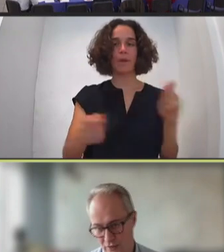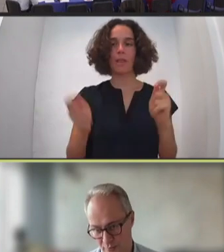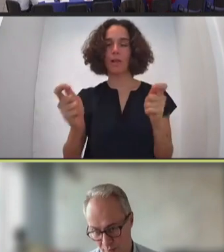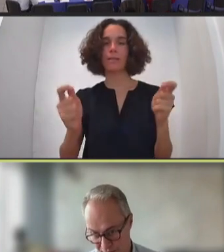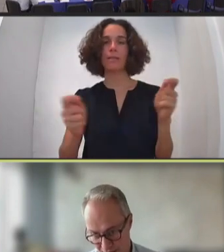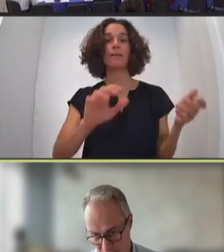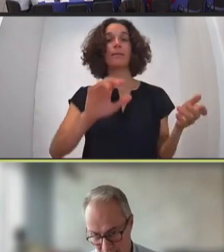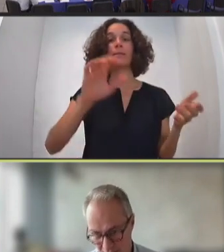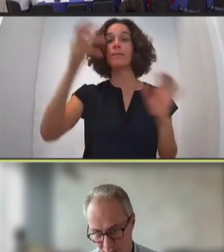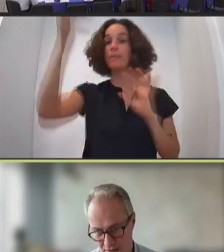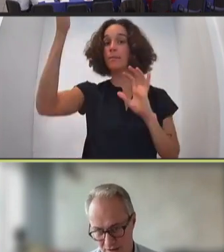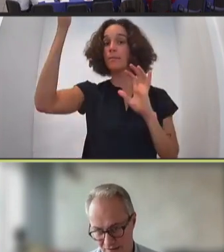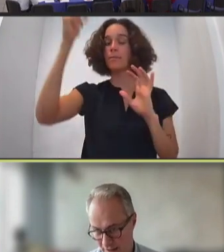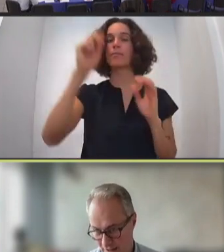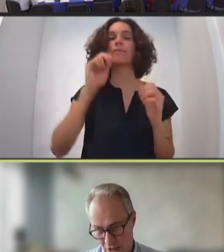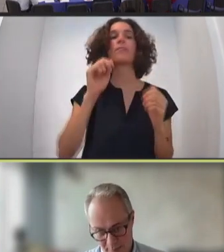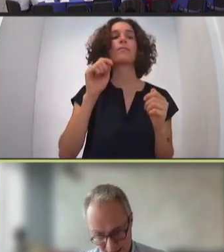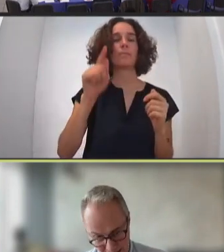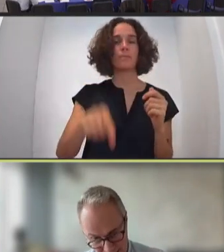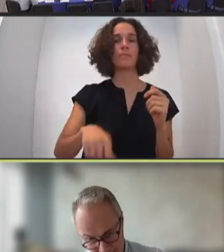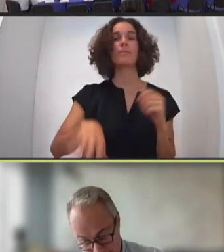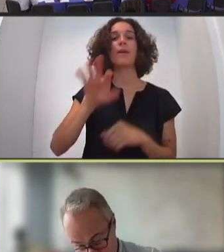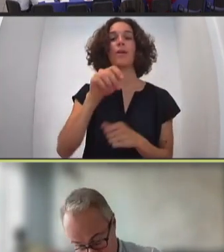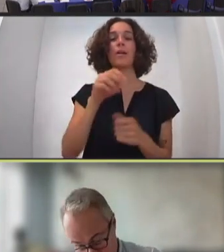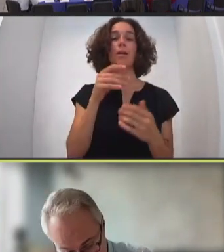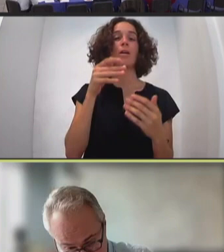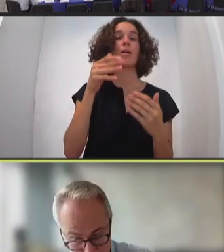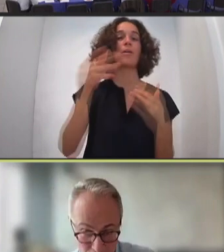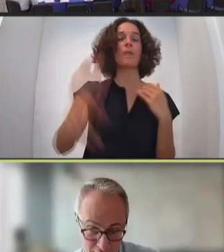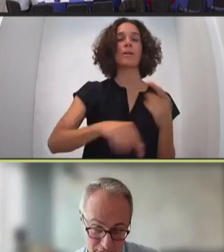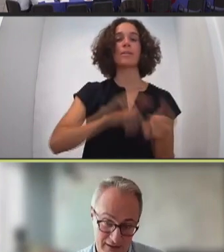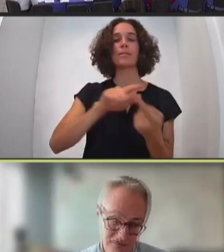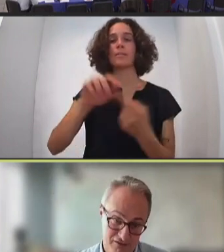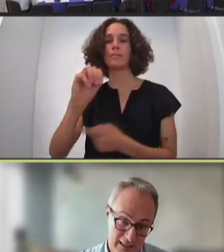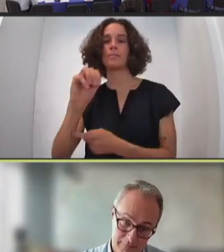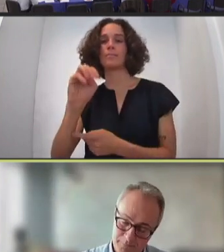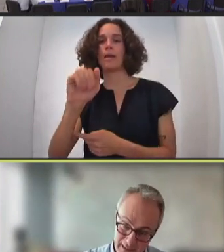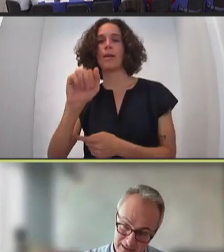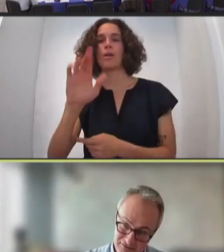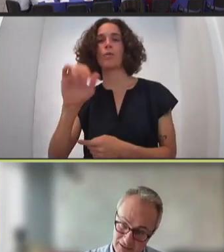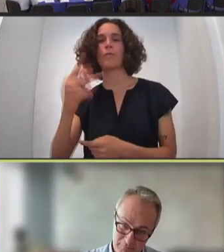of monocyte macrophages. But I think the interesting part is that -- next slide,